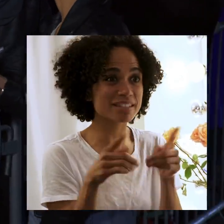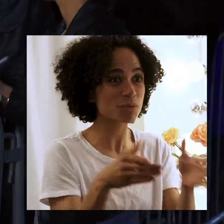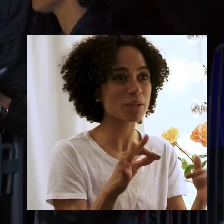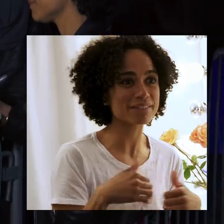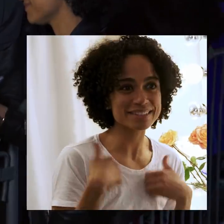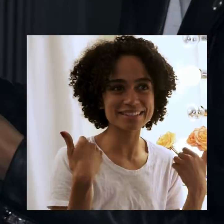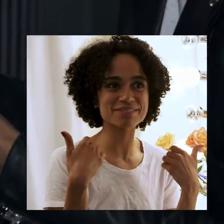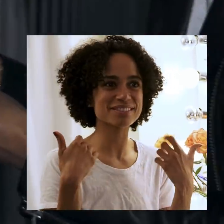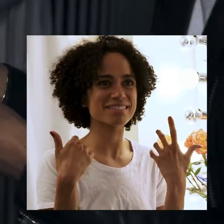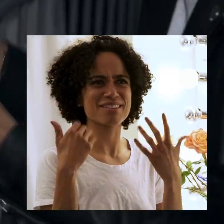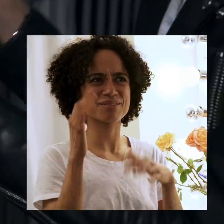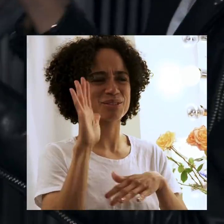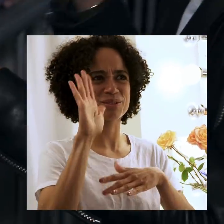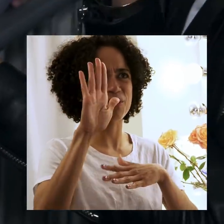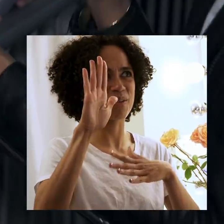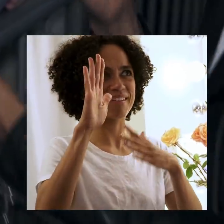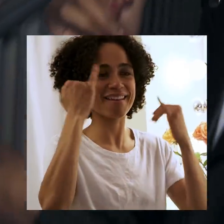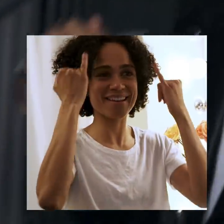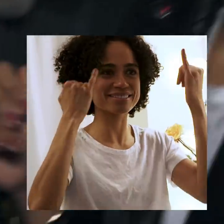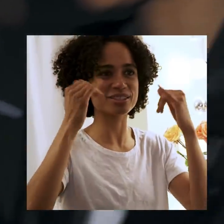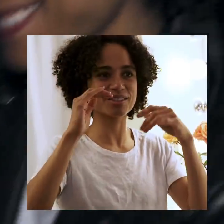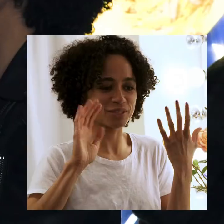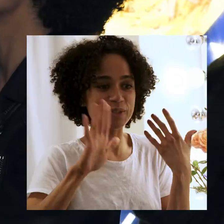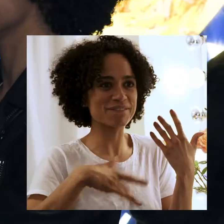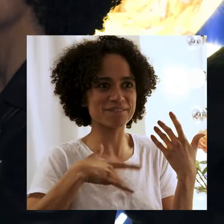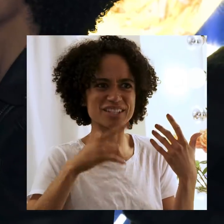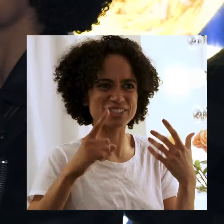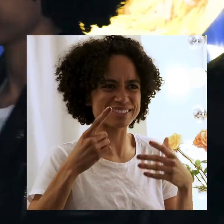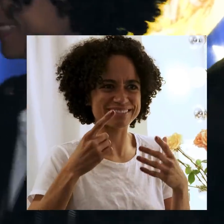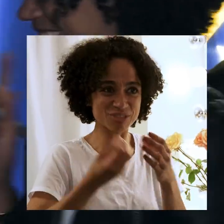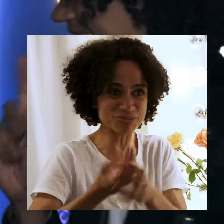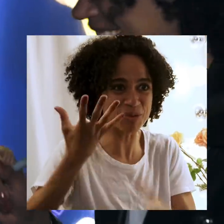different ways of living, different ideas, you're feelings grow.